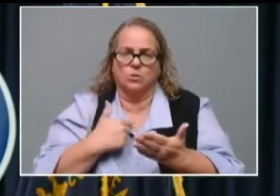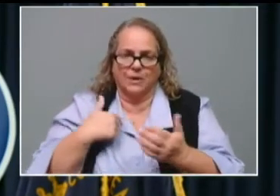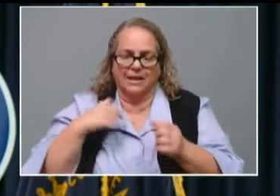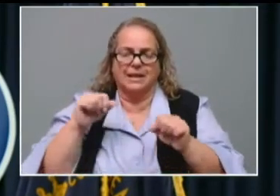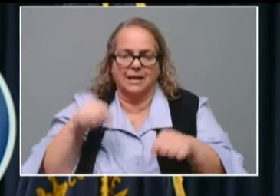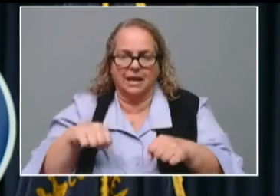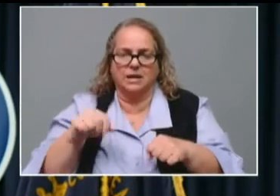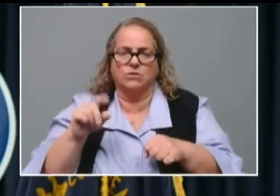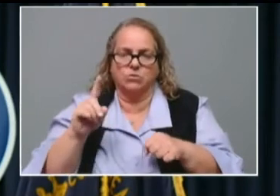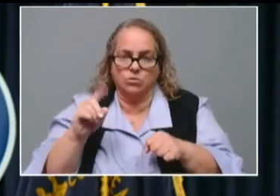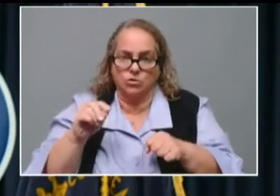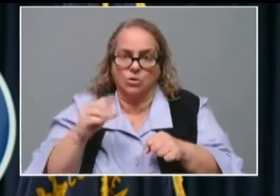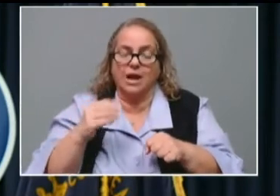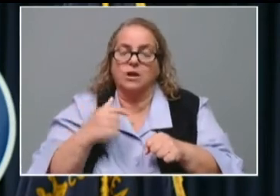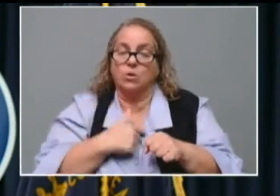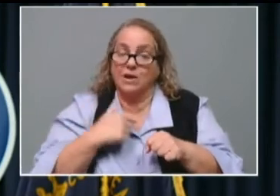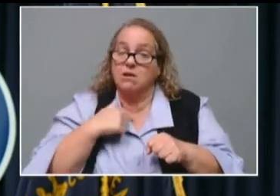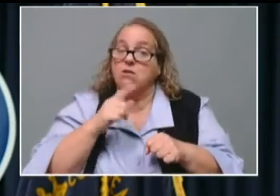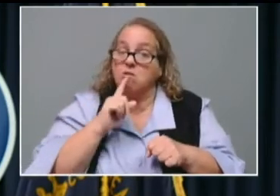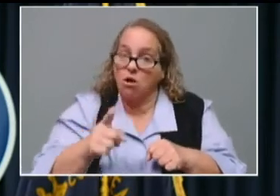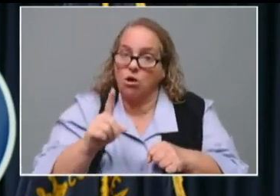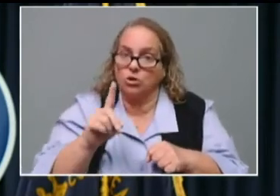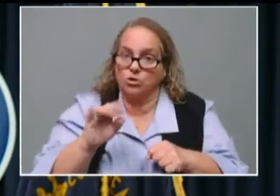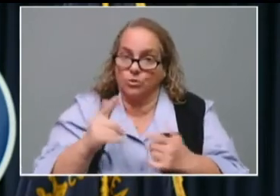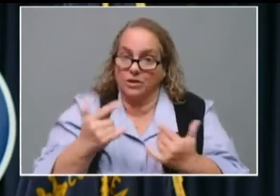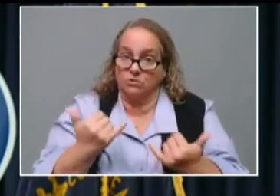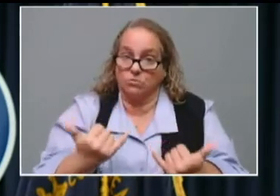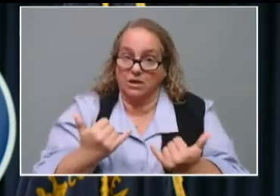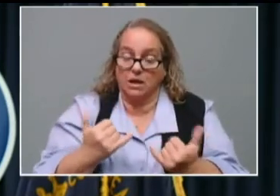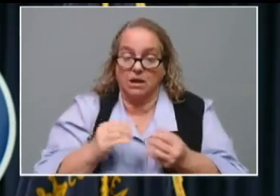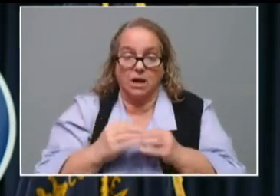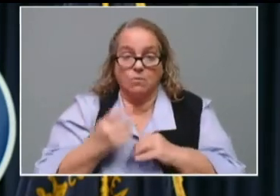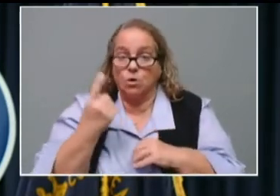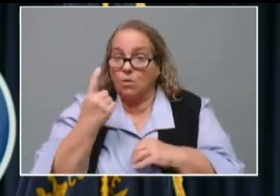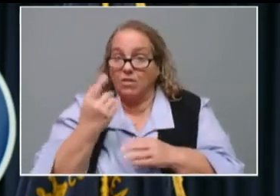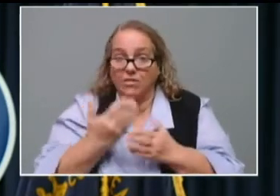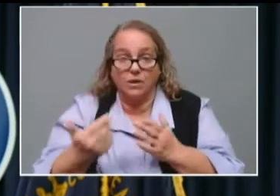we are doing at the moment. The number one thing I think we can do to prevent